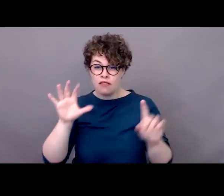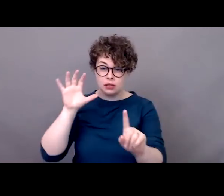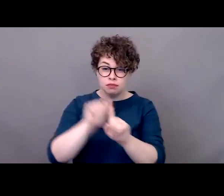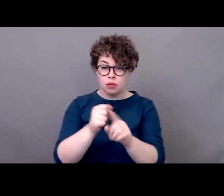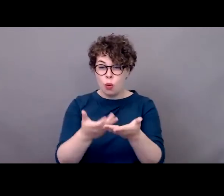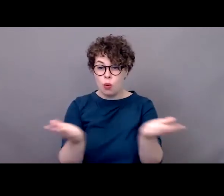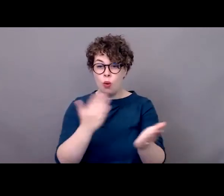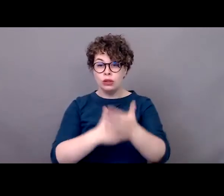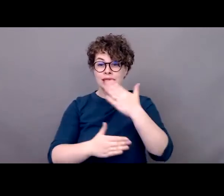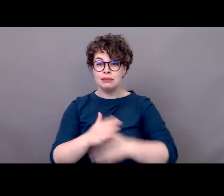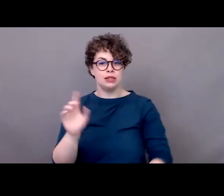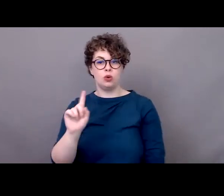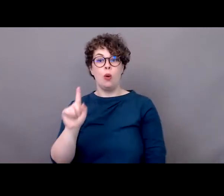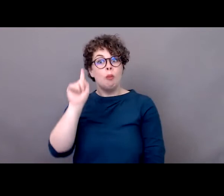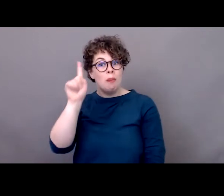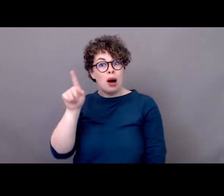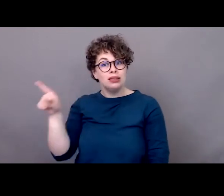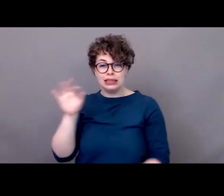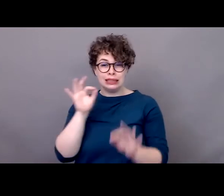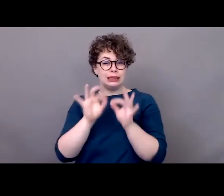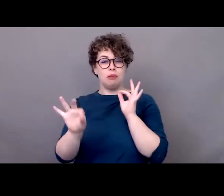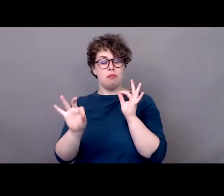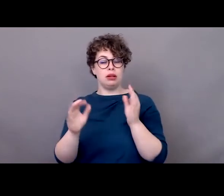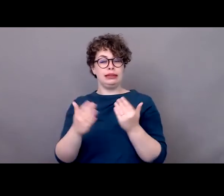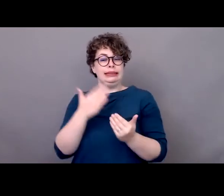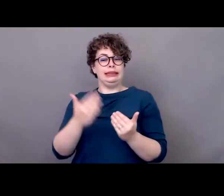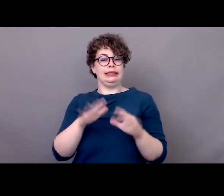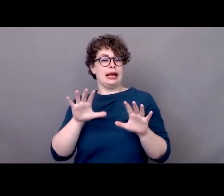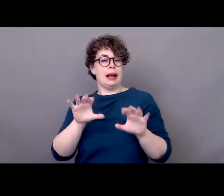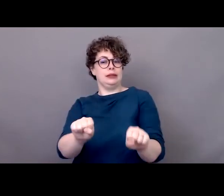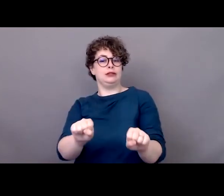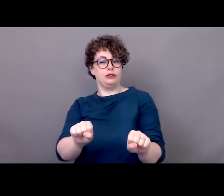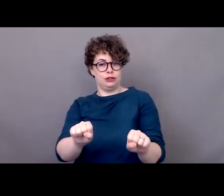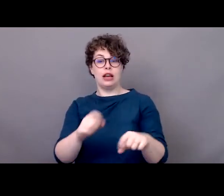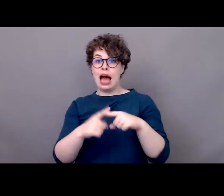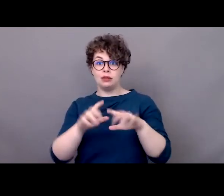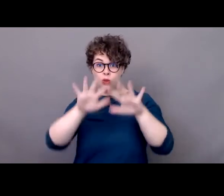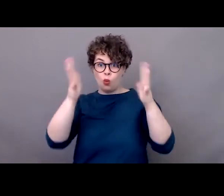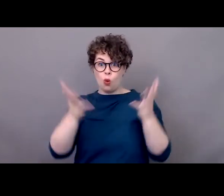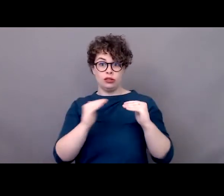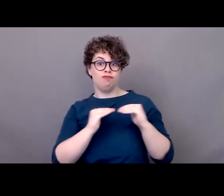simple. It is just six questions. And it is used consistently around the world. And what this means